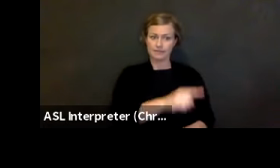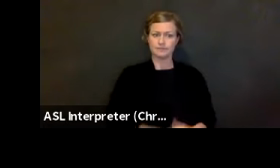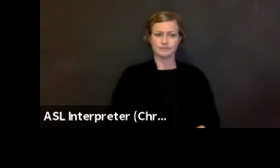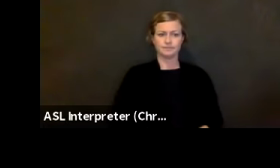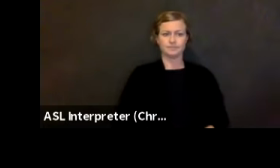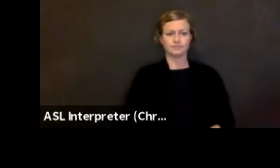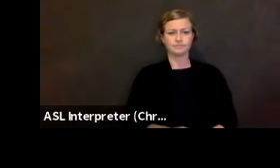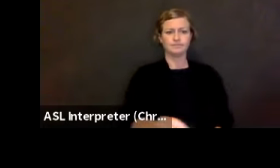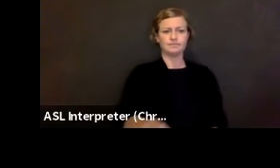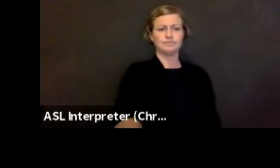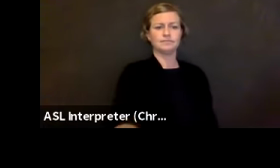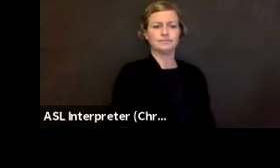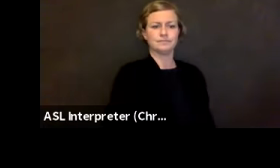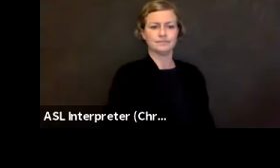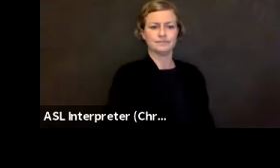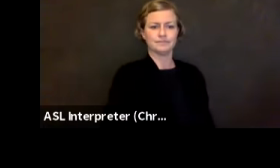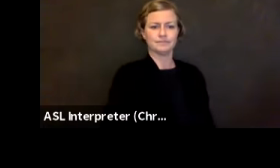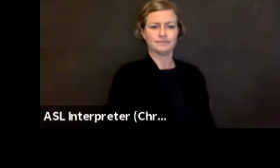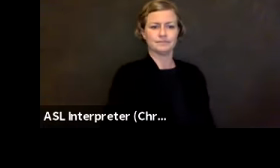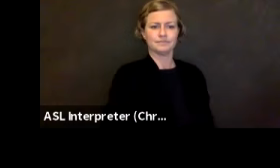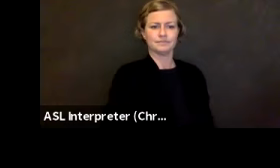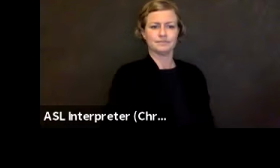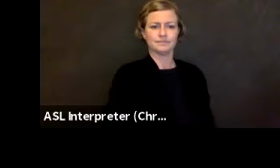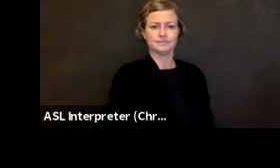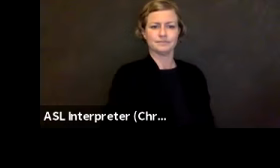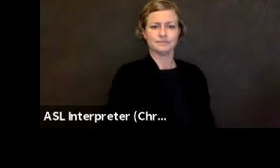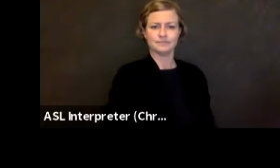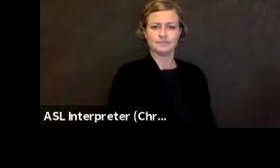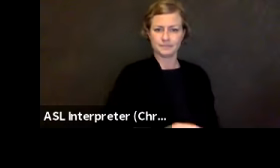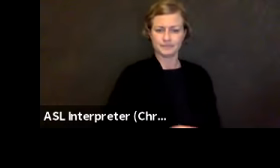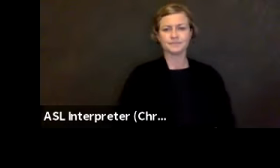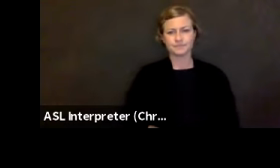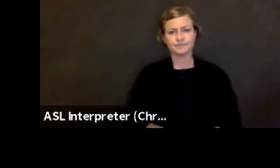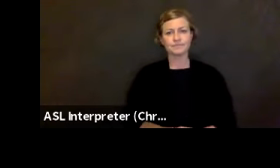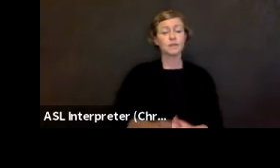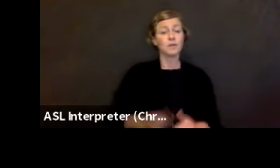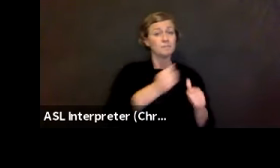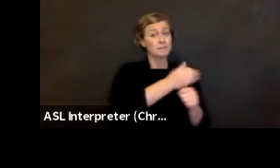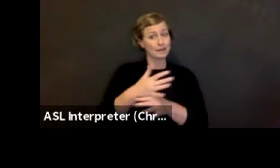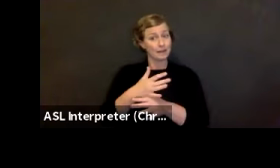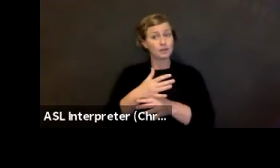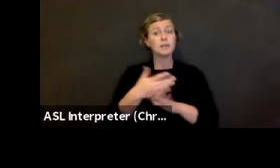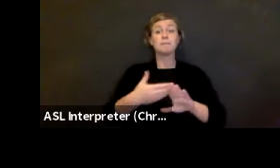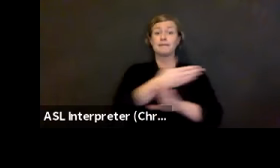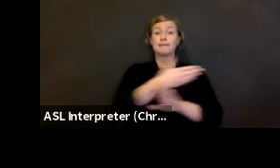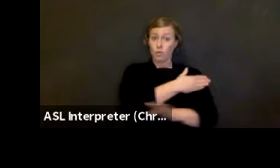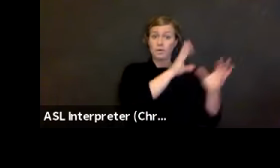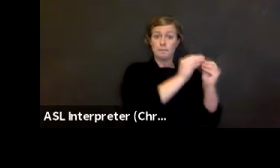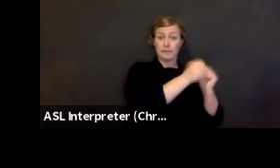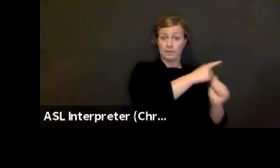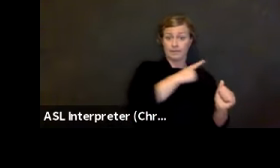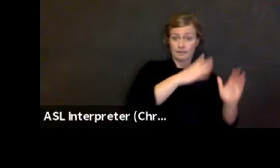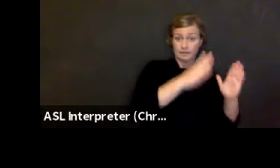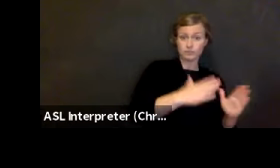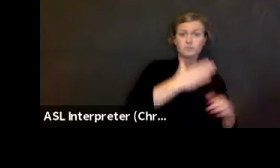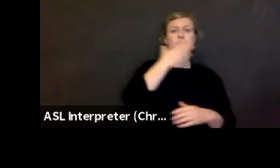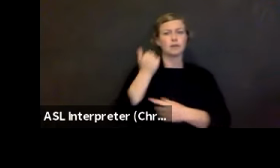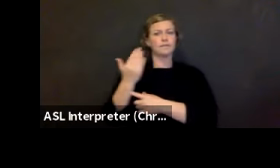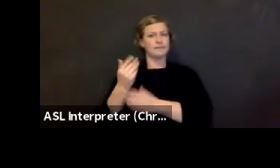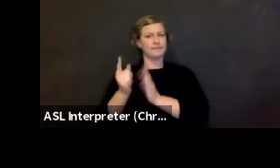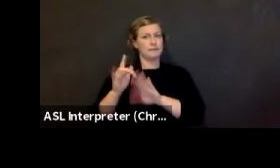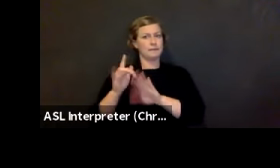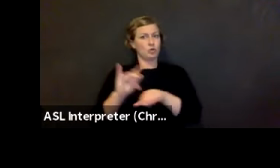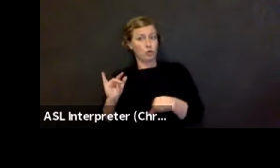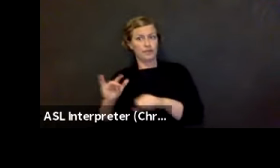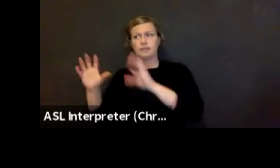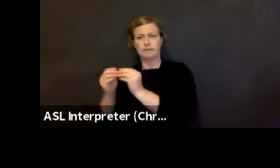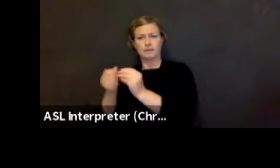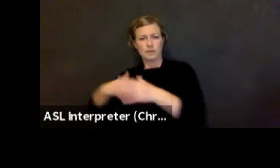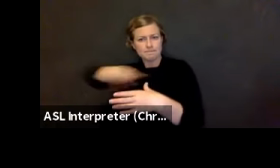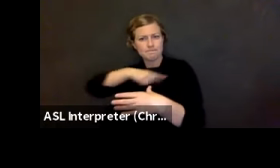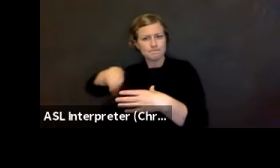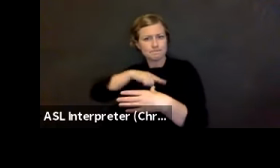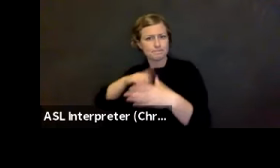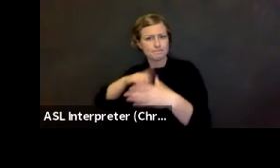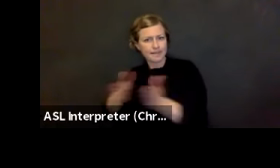support